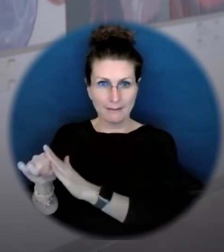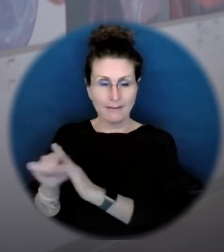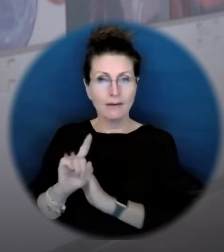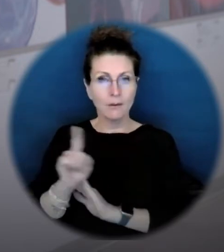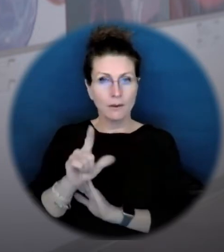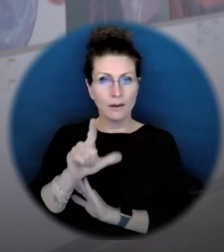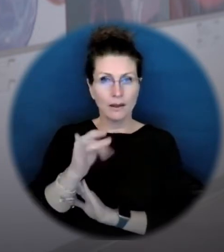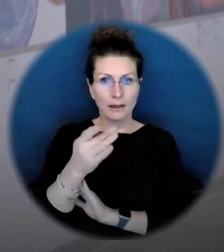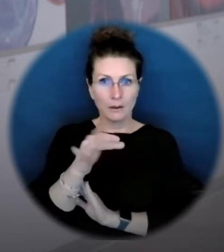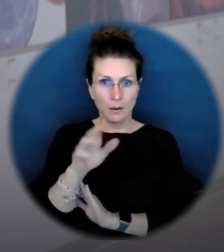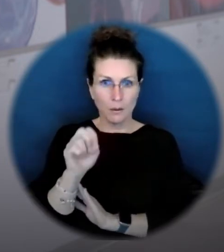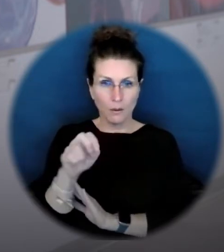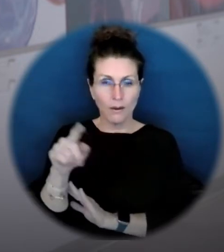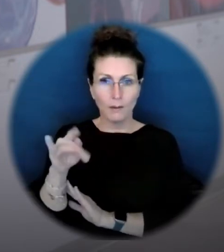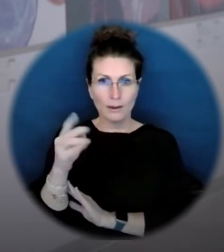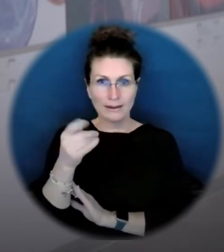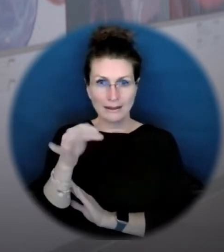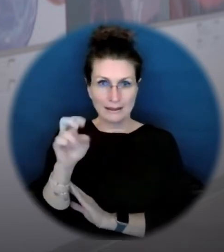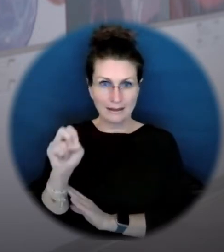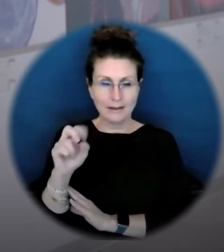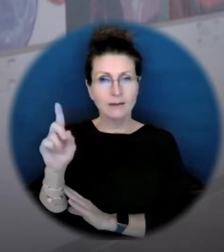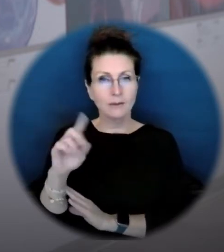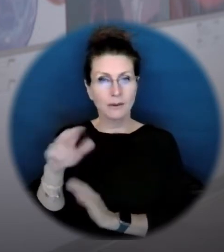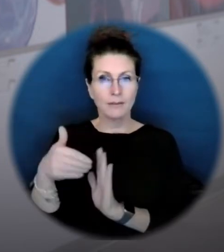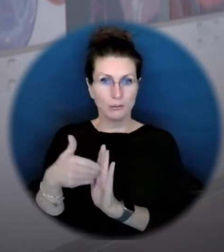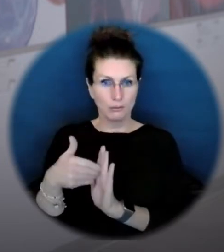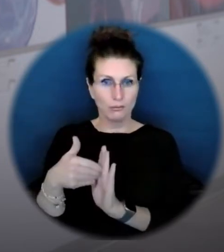at the Ecole Polytechnique in Montreal.